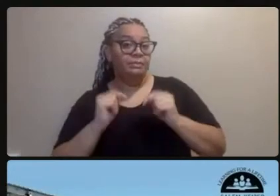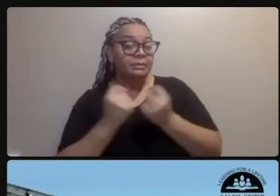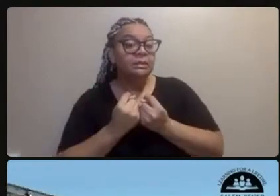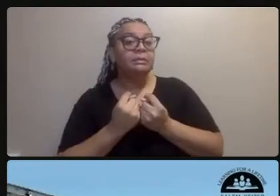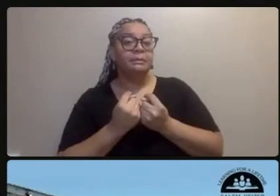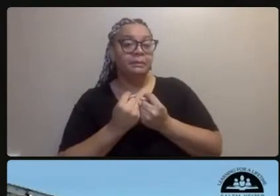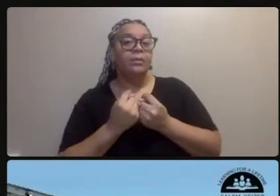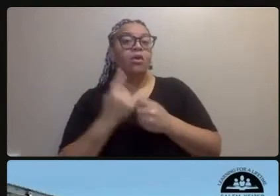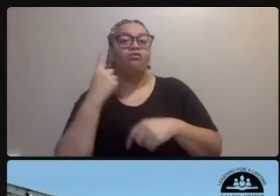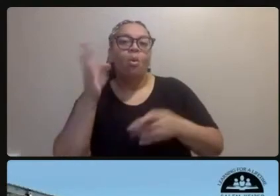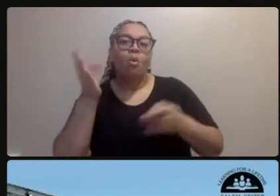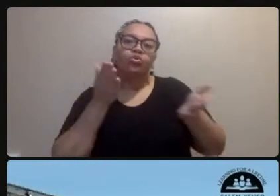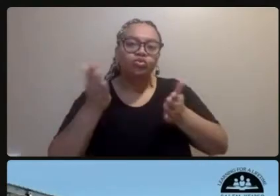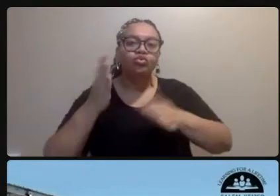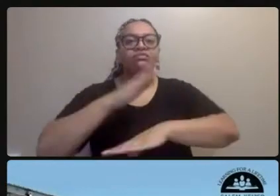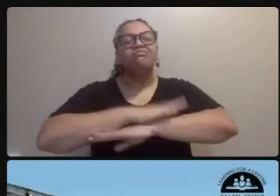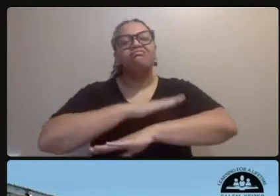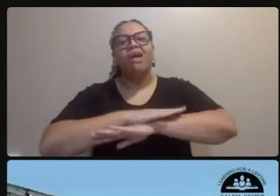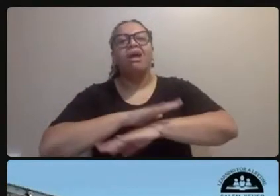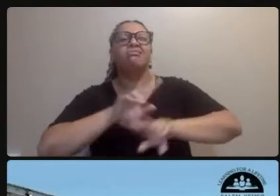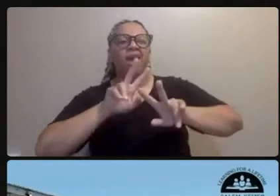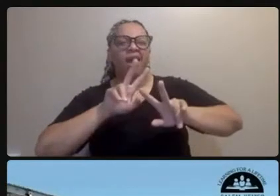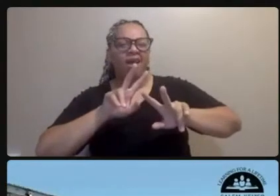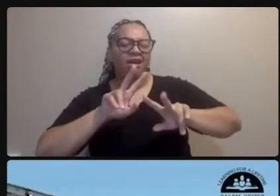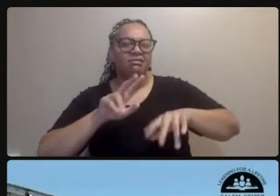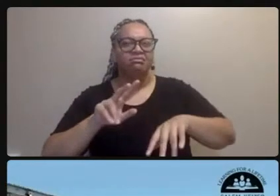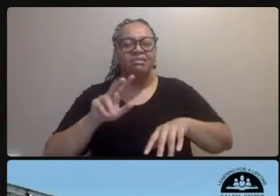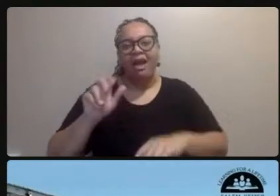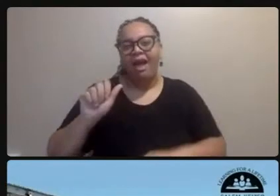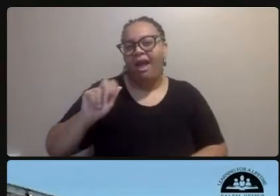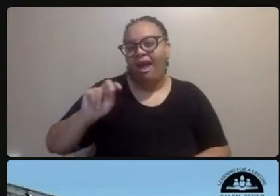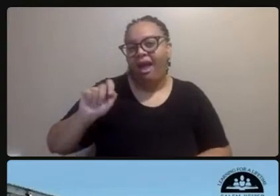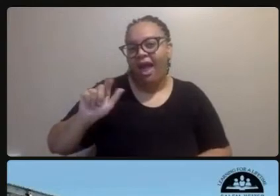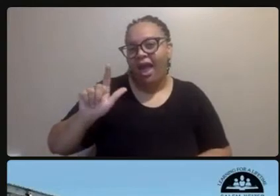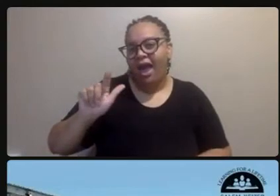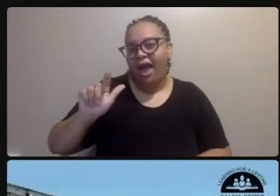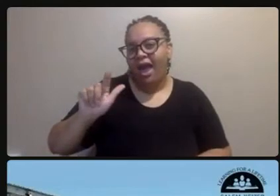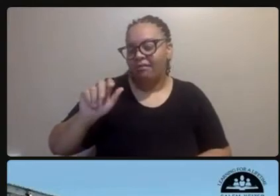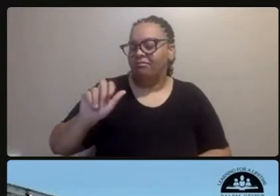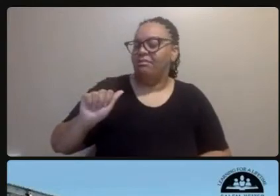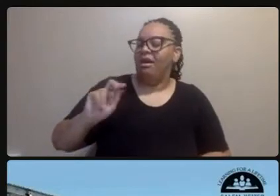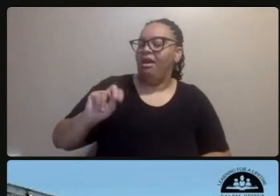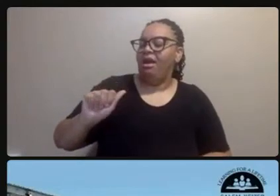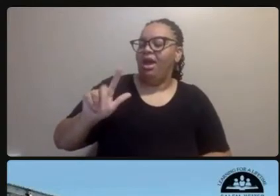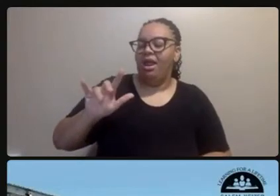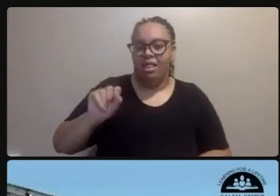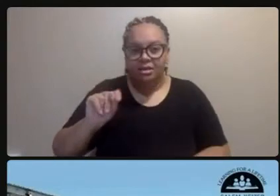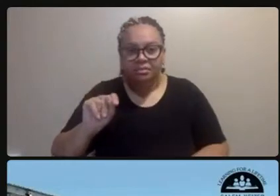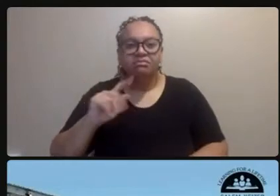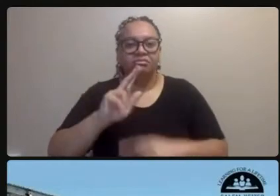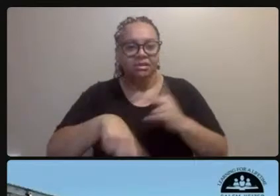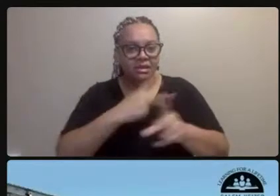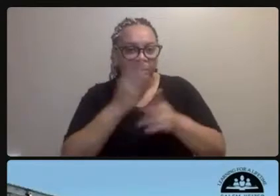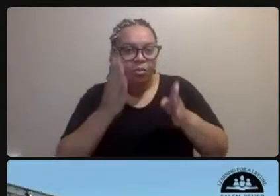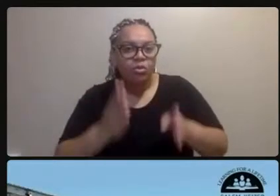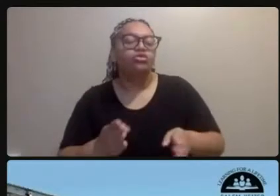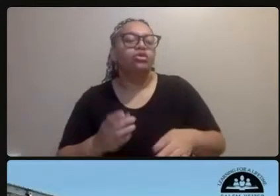YOU KNOW, I'M PART OF